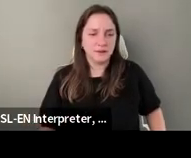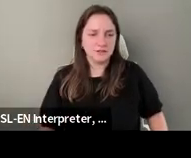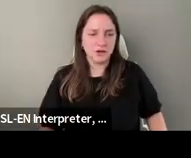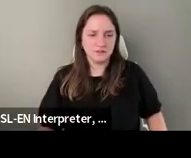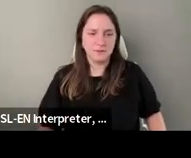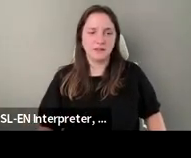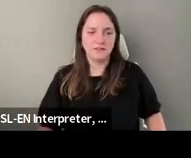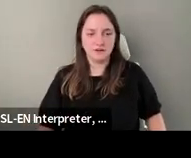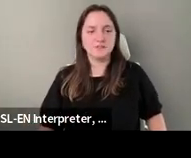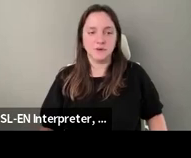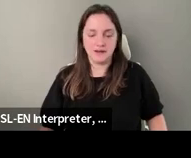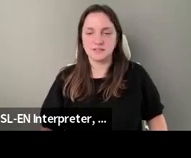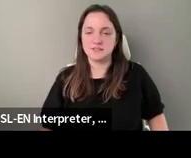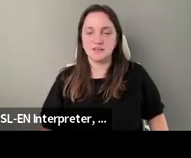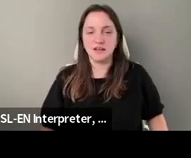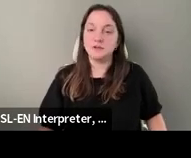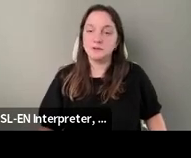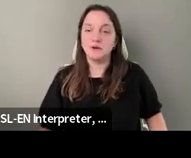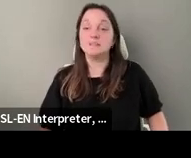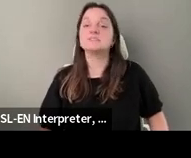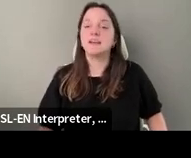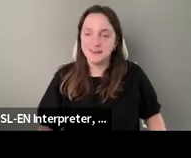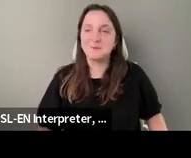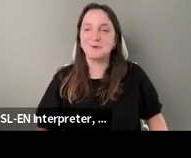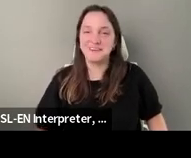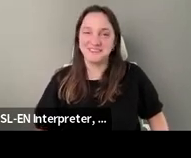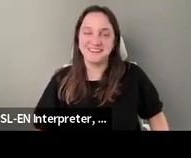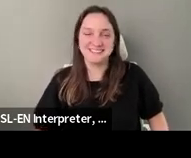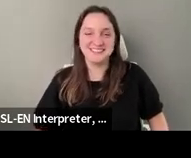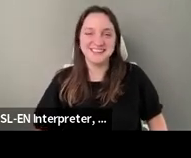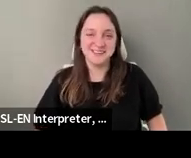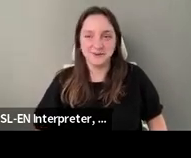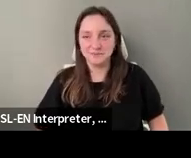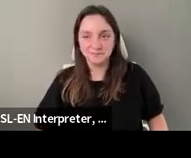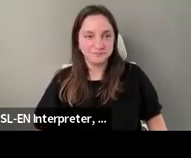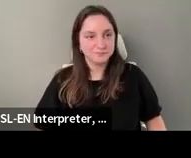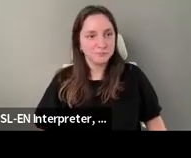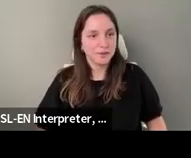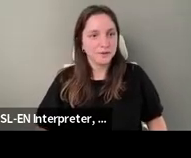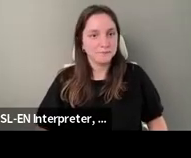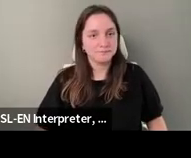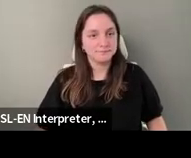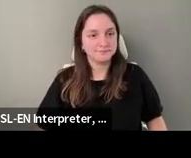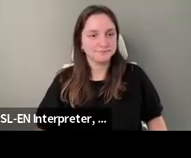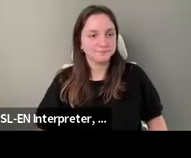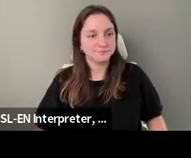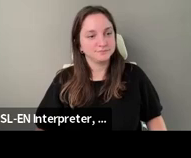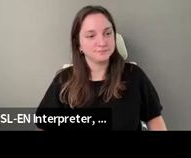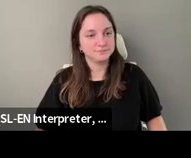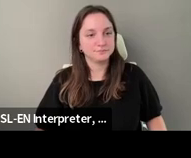view. And so without sign language, there's no access to human rights. Now we're ready for the